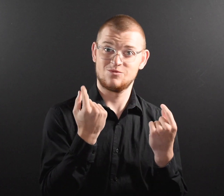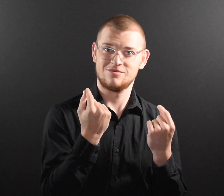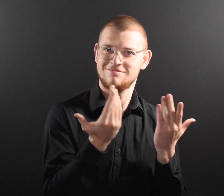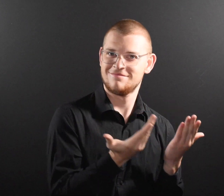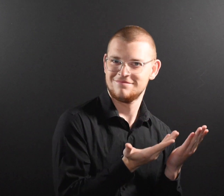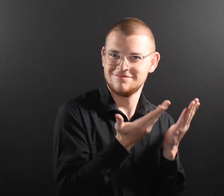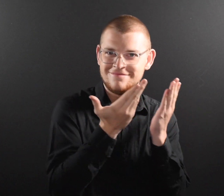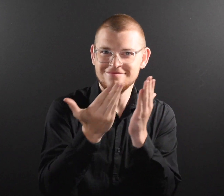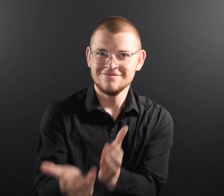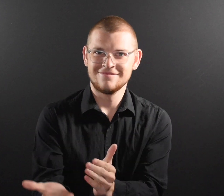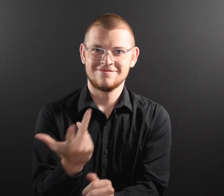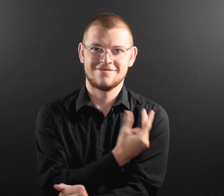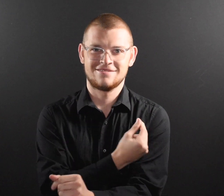directly to communities.